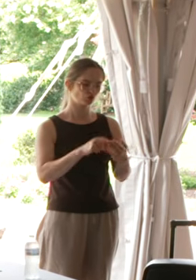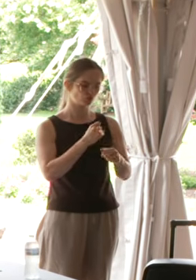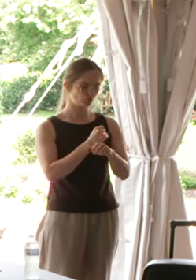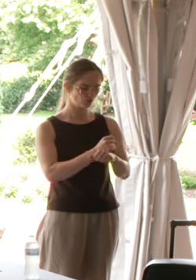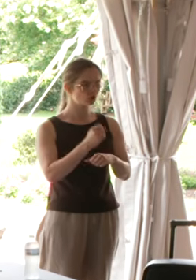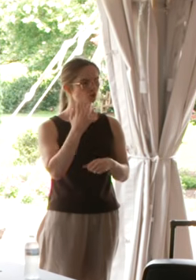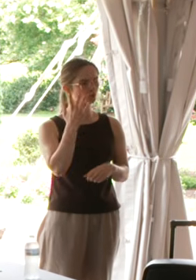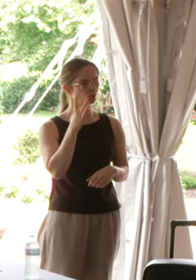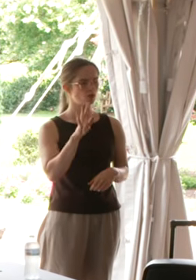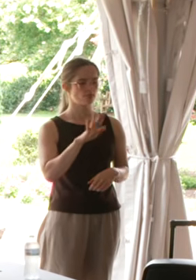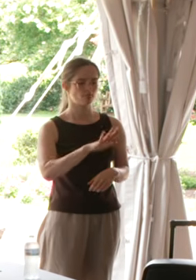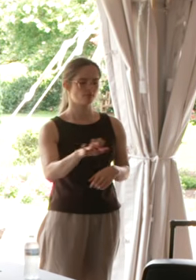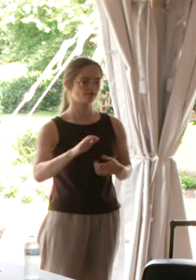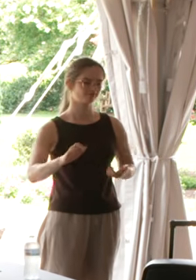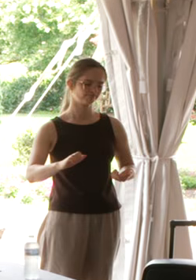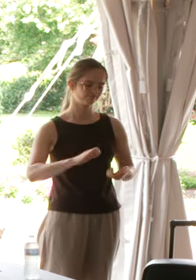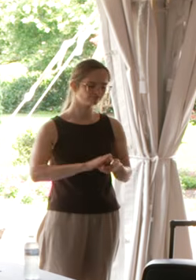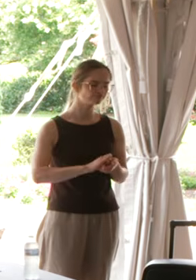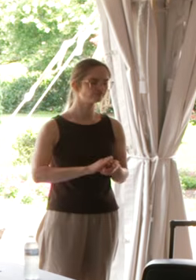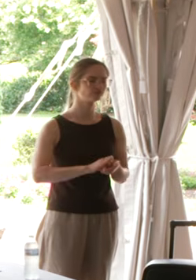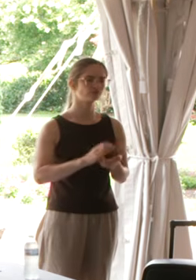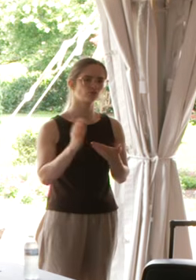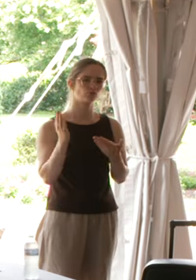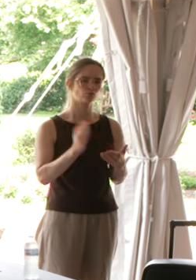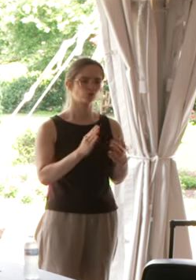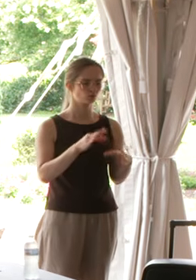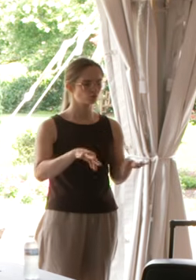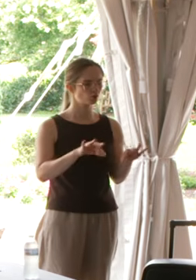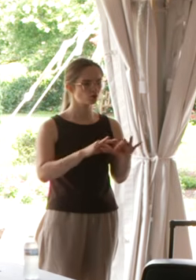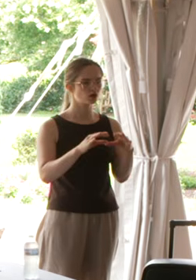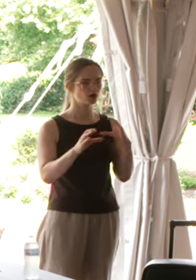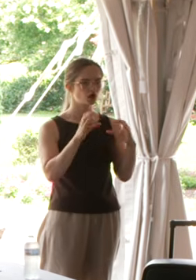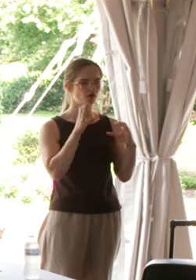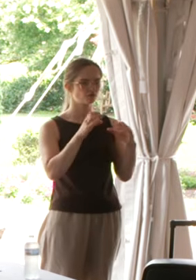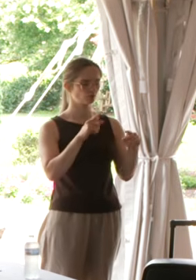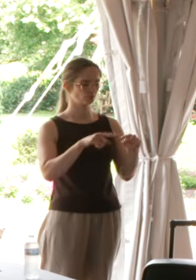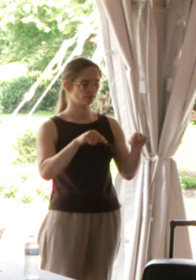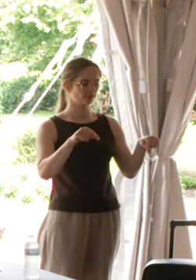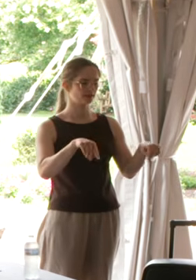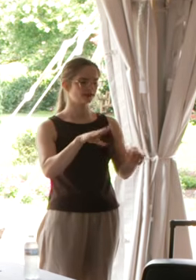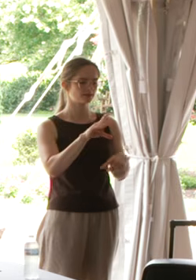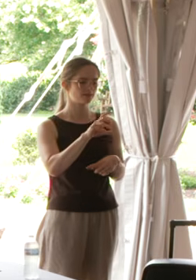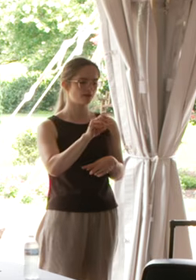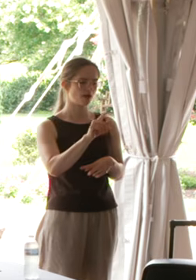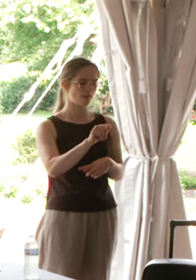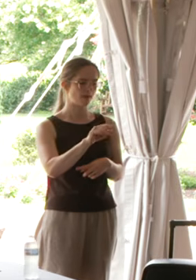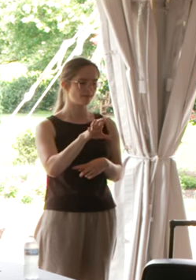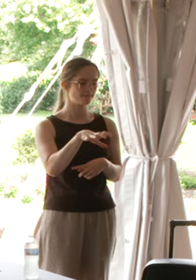in bringing this important conversation to Belmont Manor and Historic Park. A special thank you goes